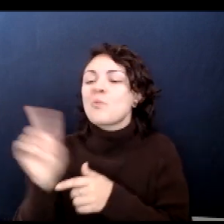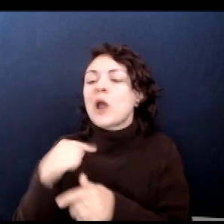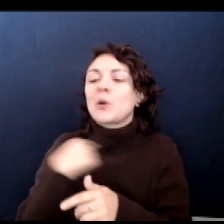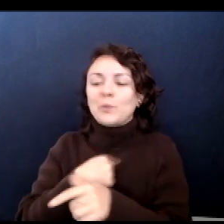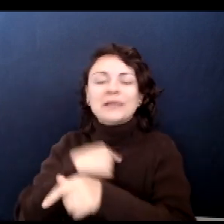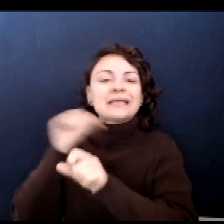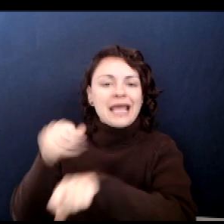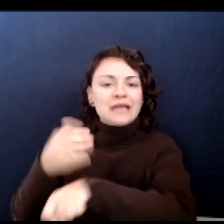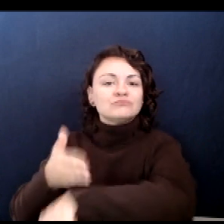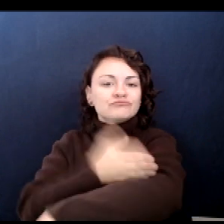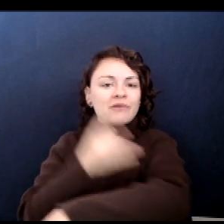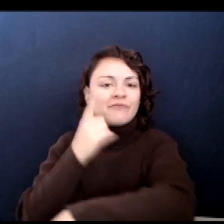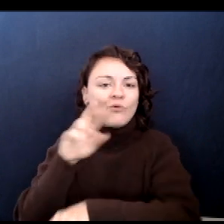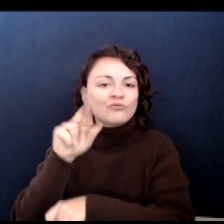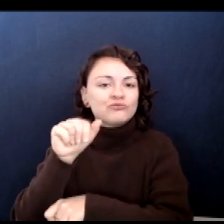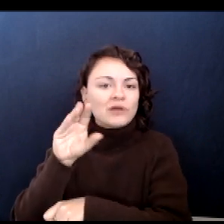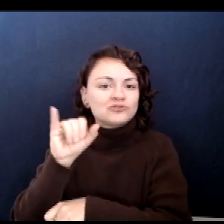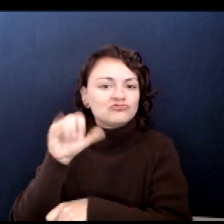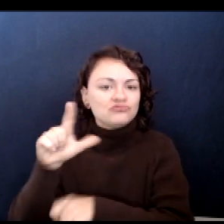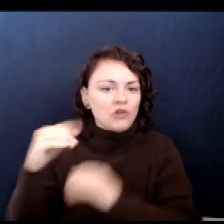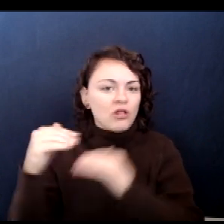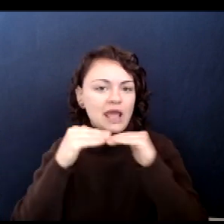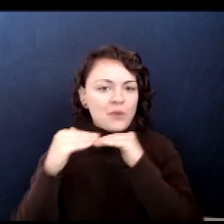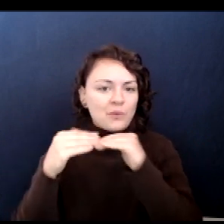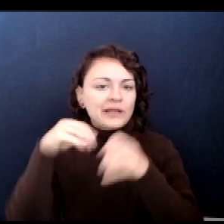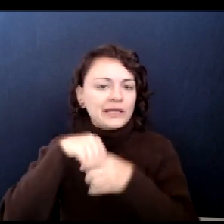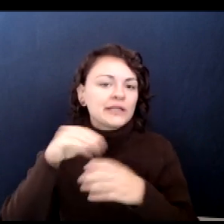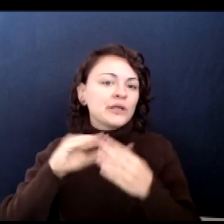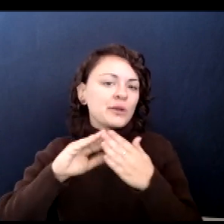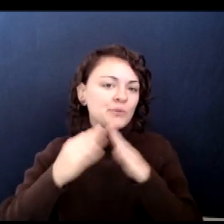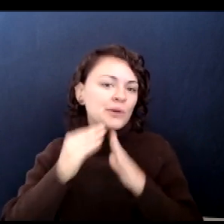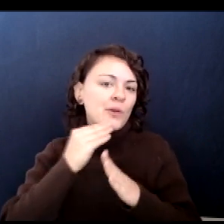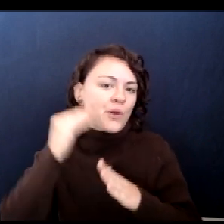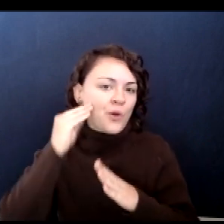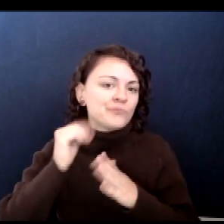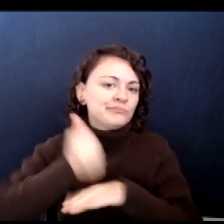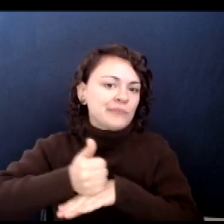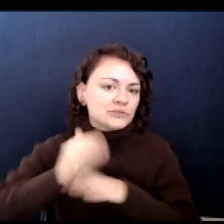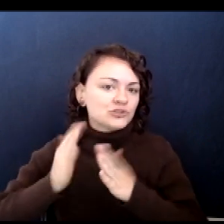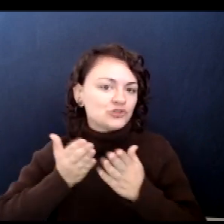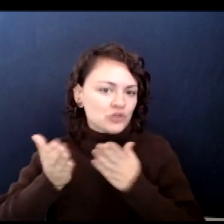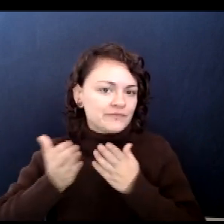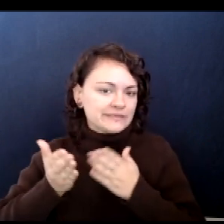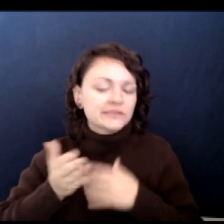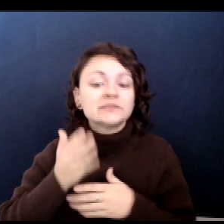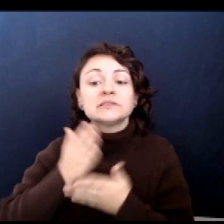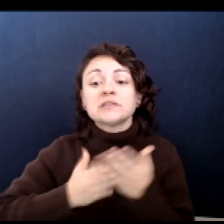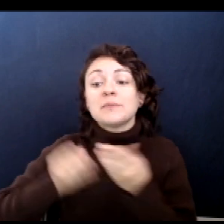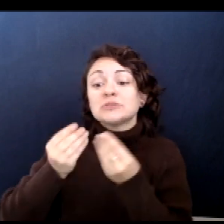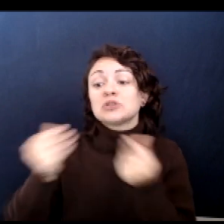racial equity in home and community based services. And some of the solutions that came up or recommendations from our work,